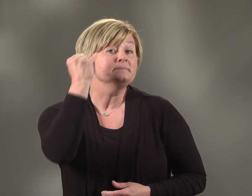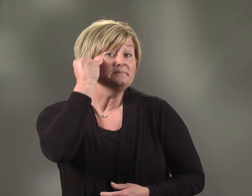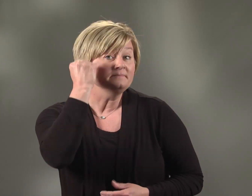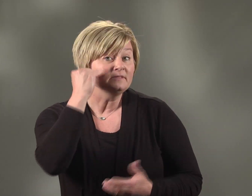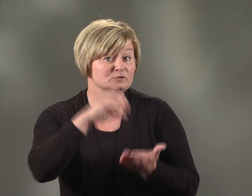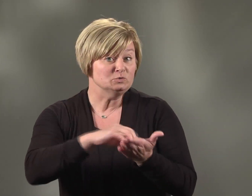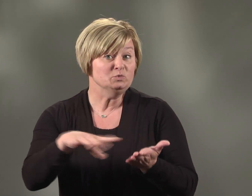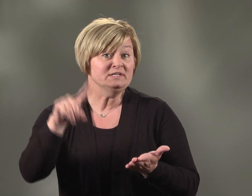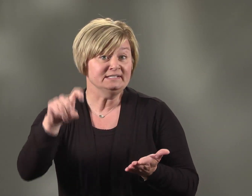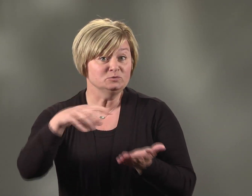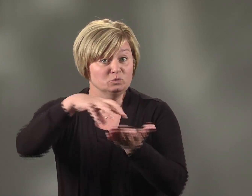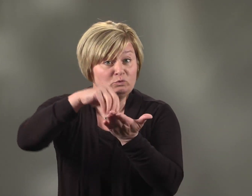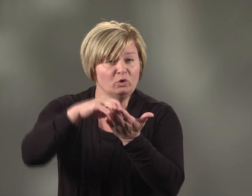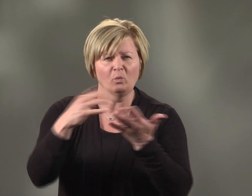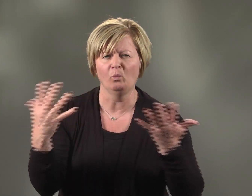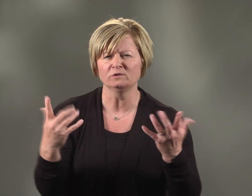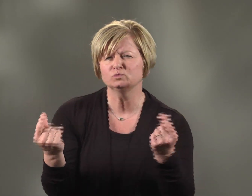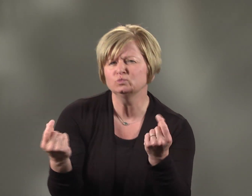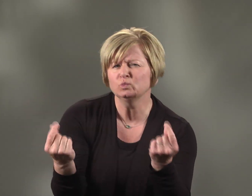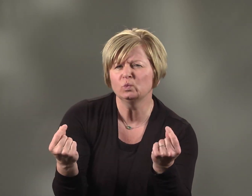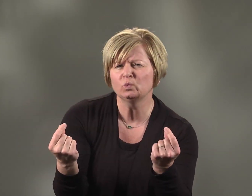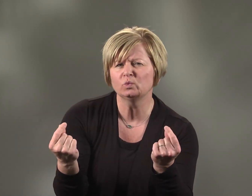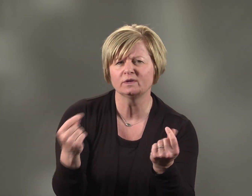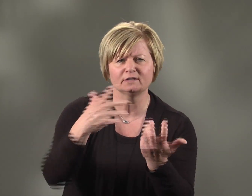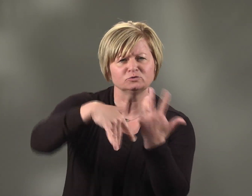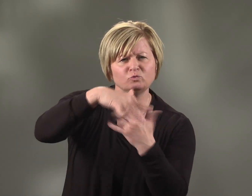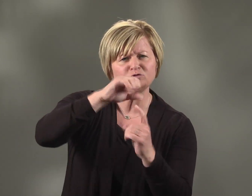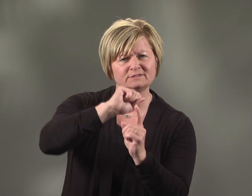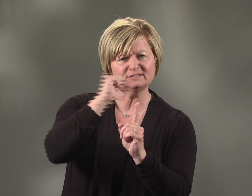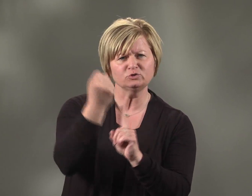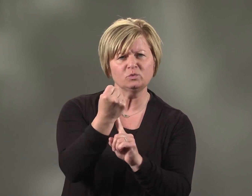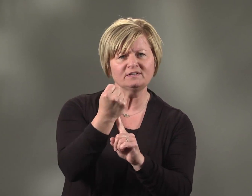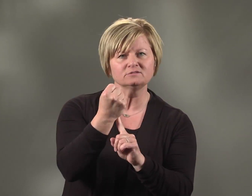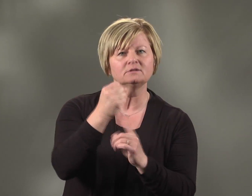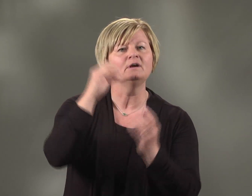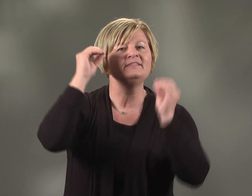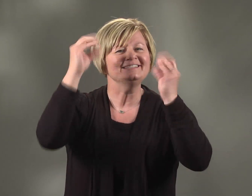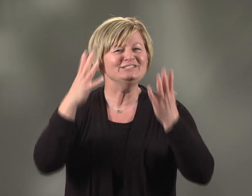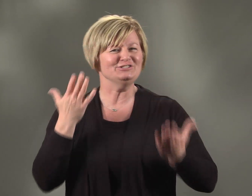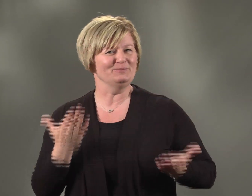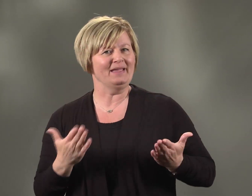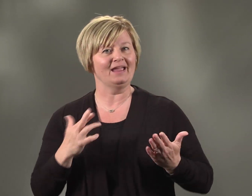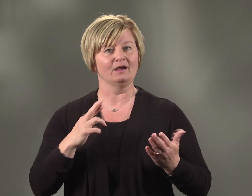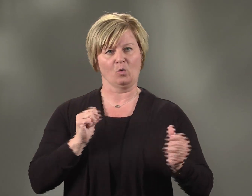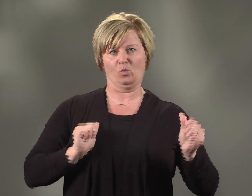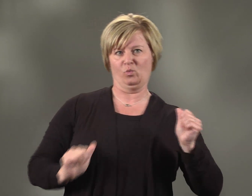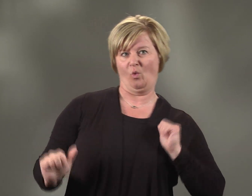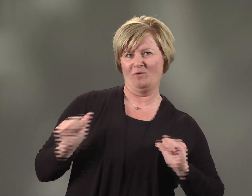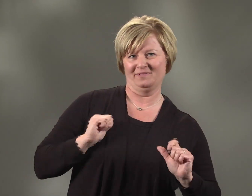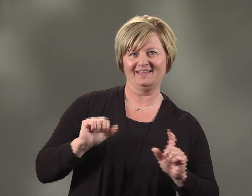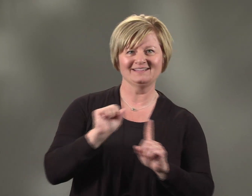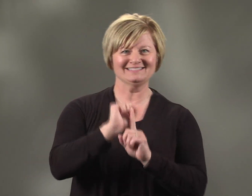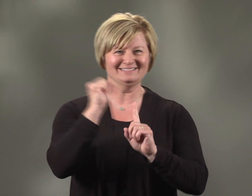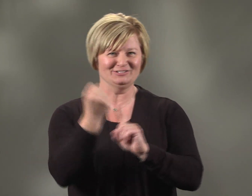If a student needs to learn what to do in a social situation, the teacher may role-play a situation